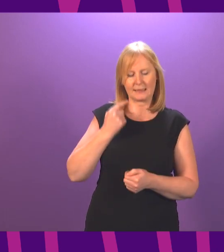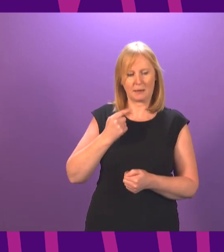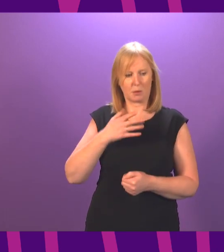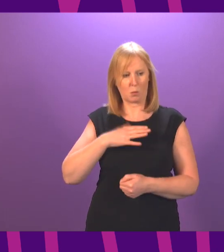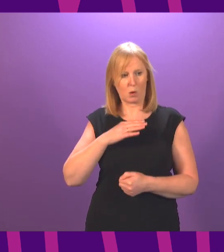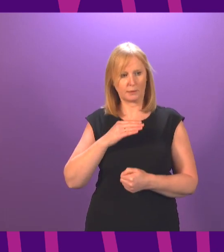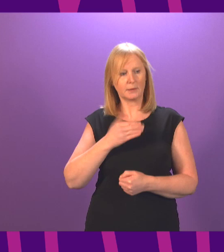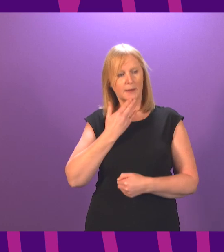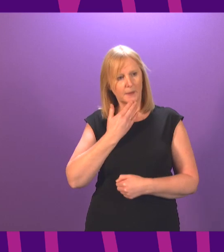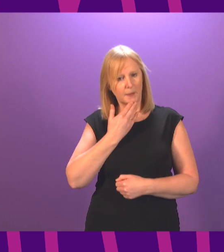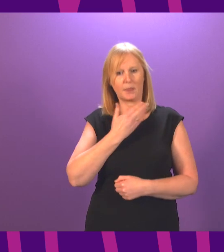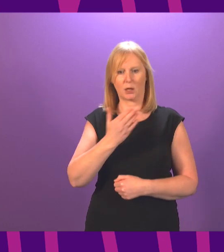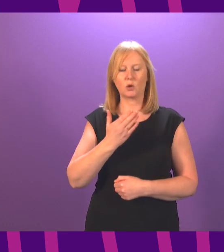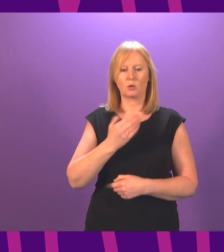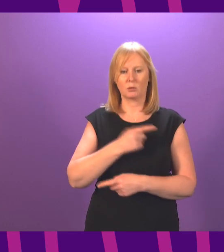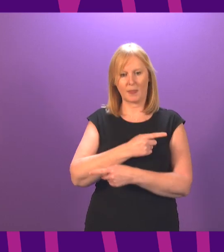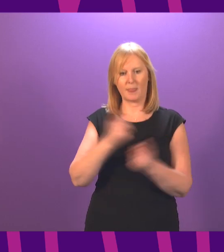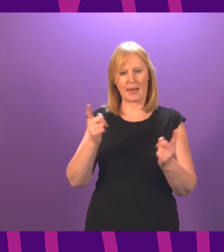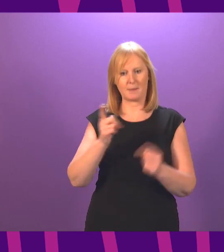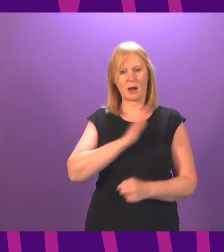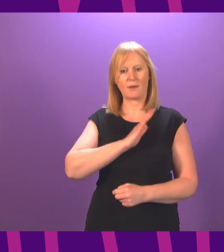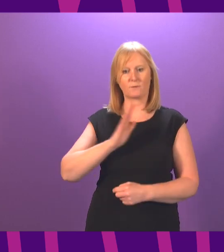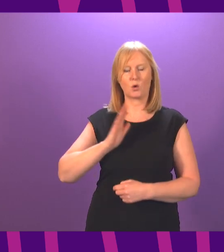again today on behalf, I am sure, of us all. We owe them an enormous debt of gratitude